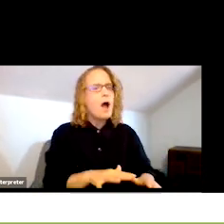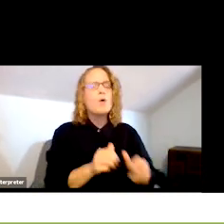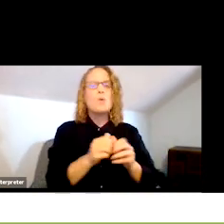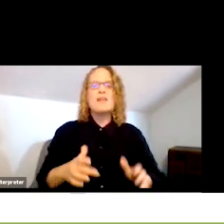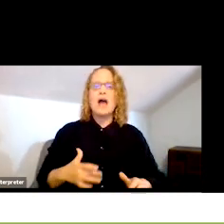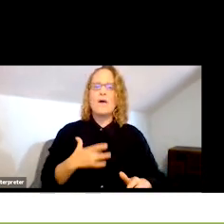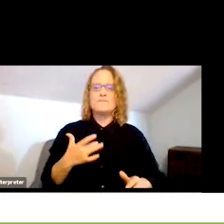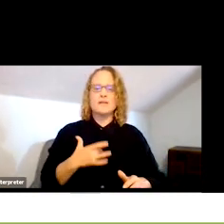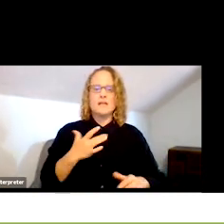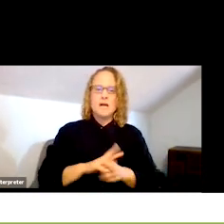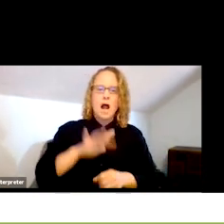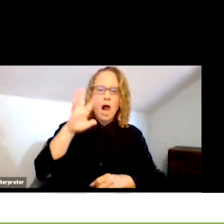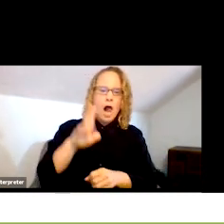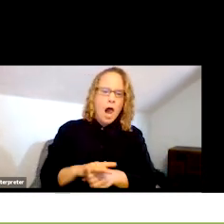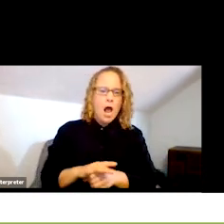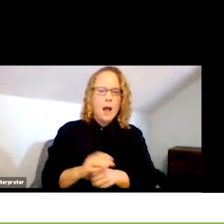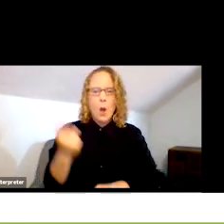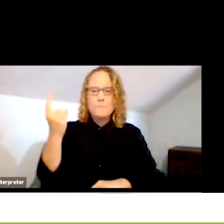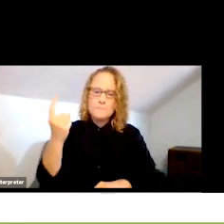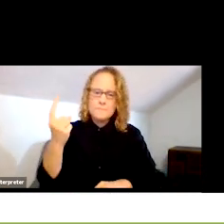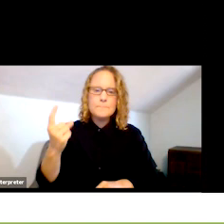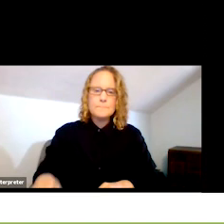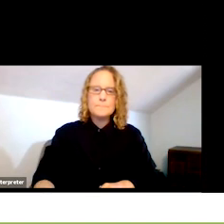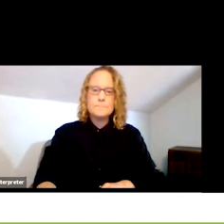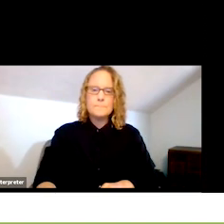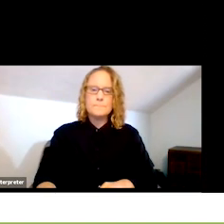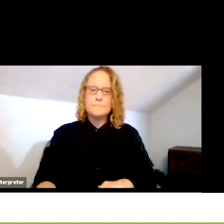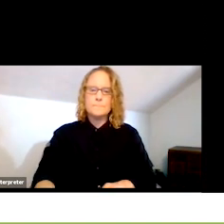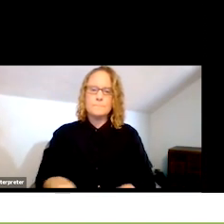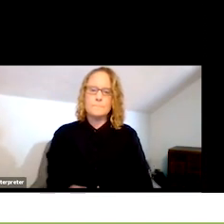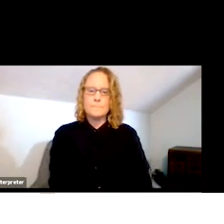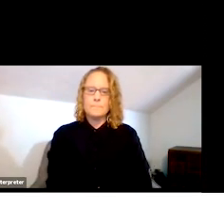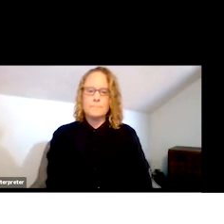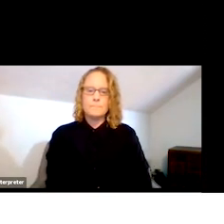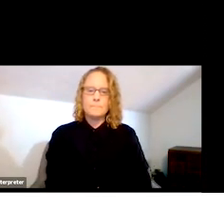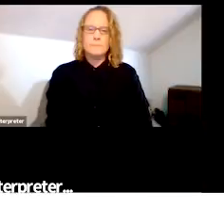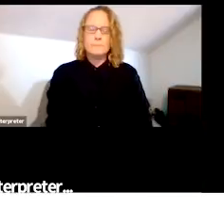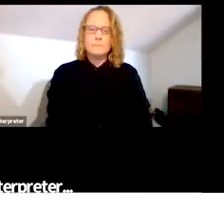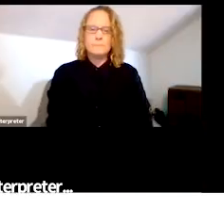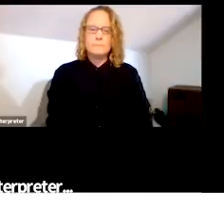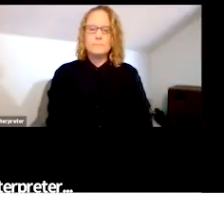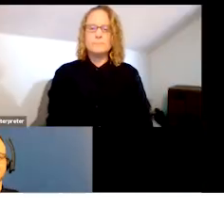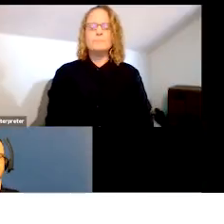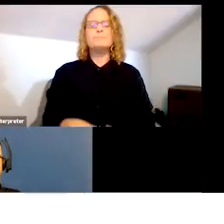the person's experience. And so, we wanna circle back to, okay, this is how you're feeling. Let's talk about some strategies